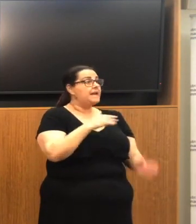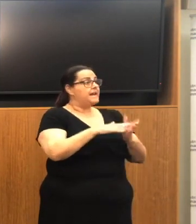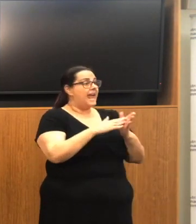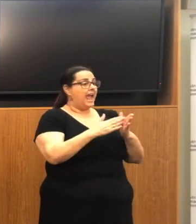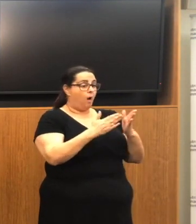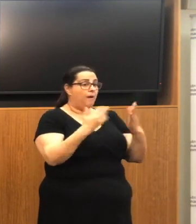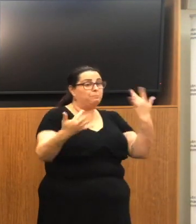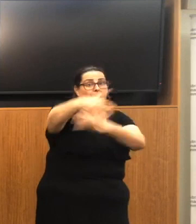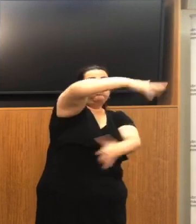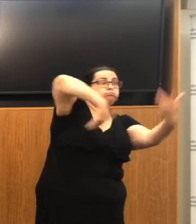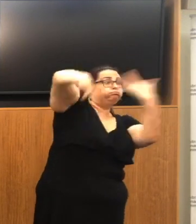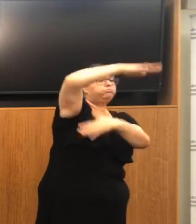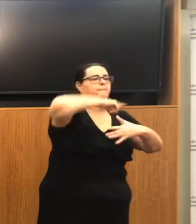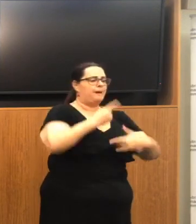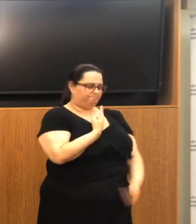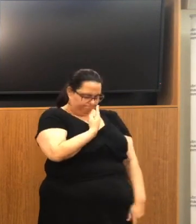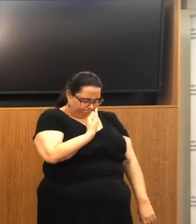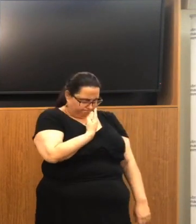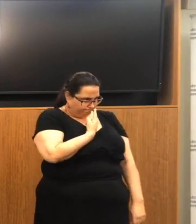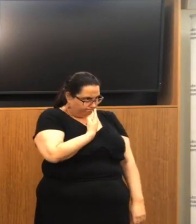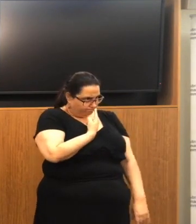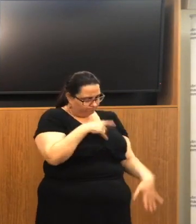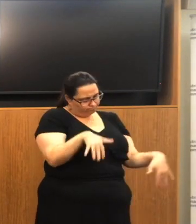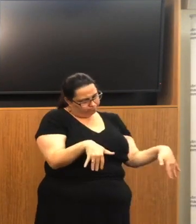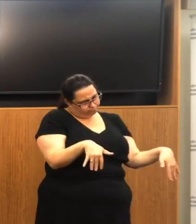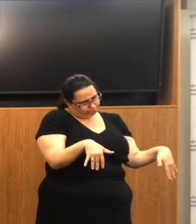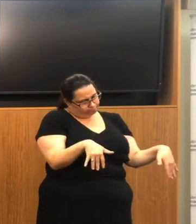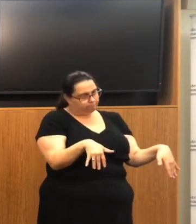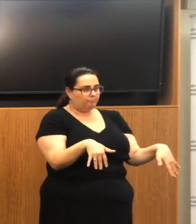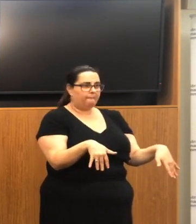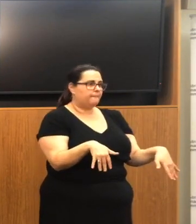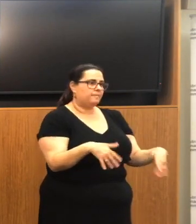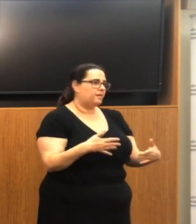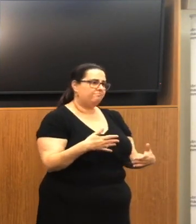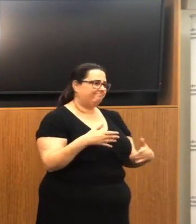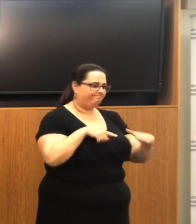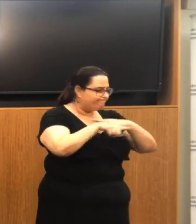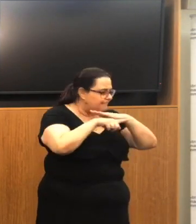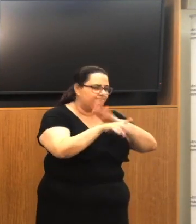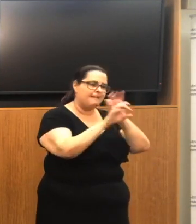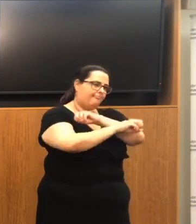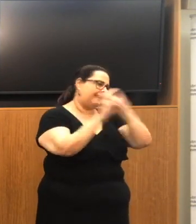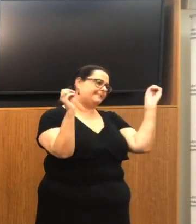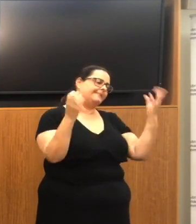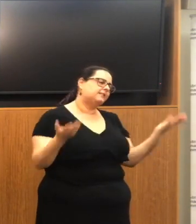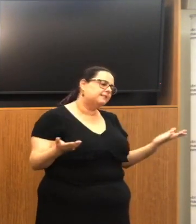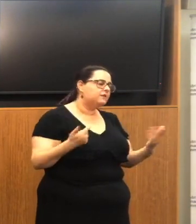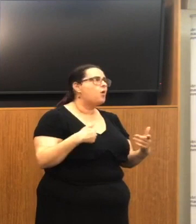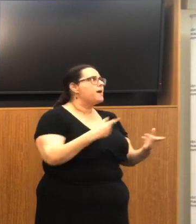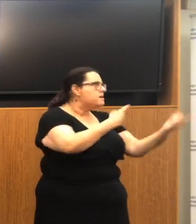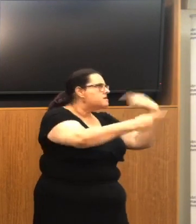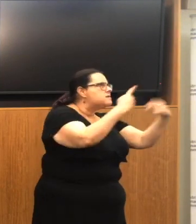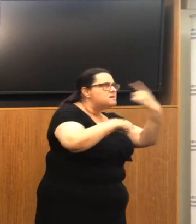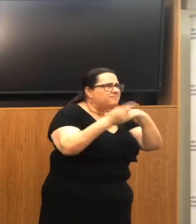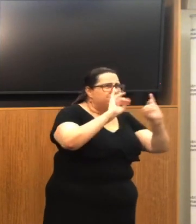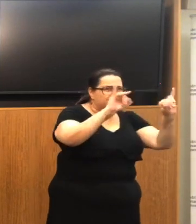with hundreds of people. So we documented so many stories like this and we really wanted to push that the European Union did something about it.